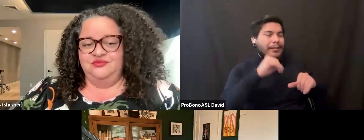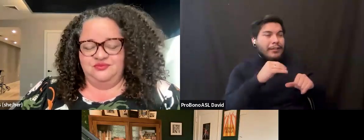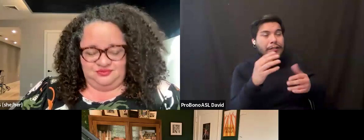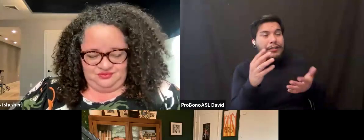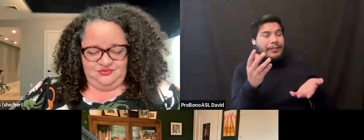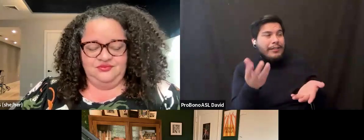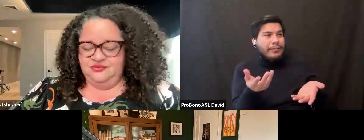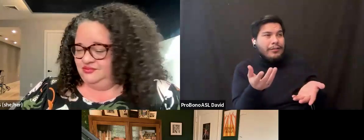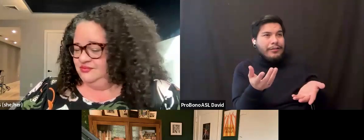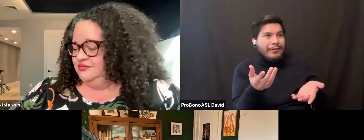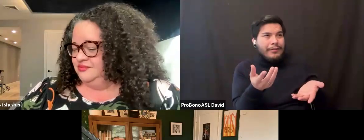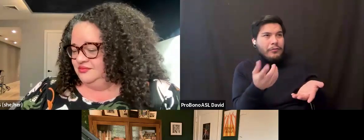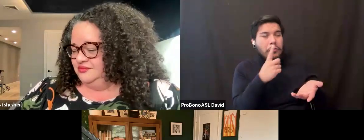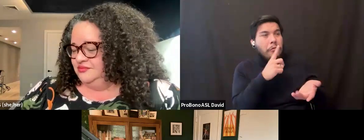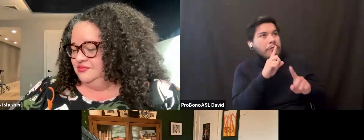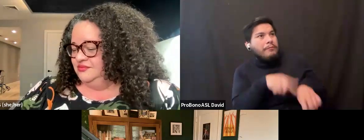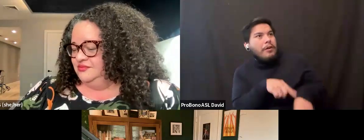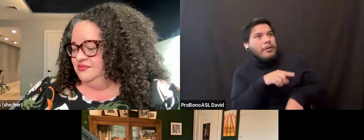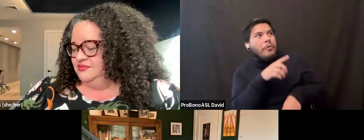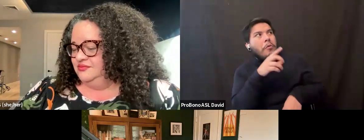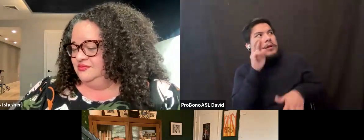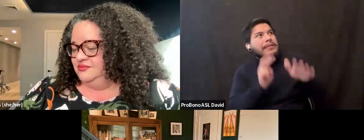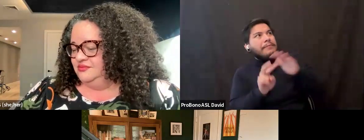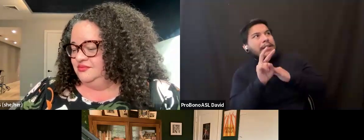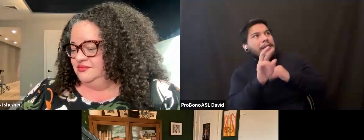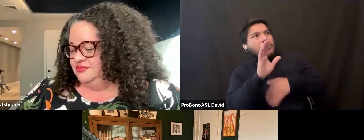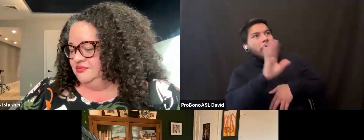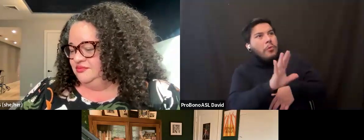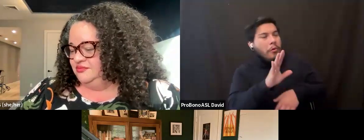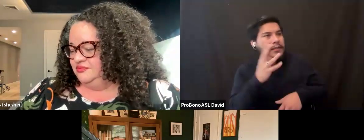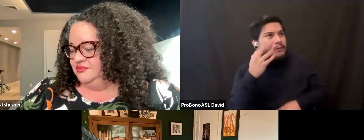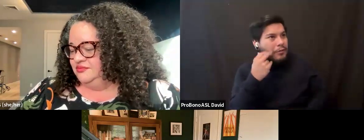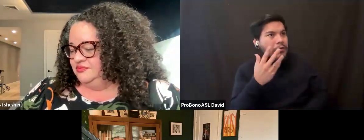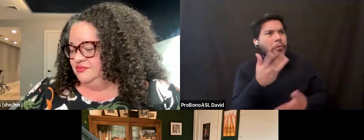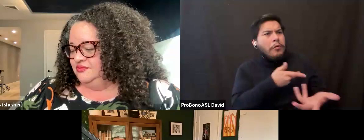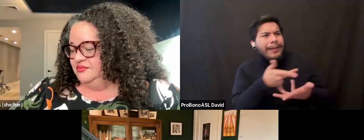and I wasn't expected to anticipate what your experience might be or engage with your needs in any real way.